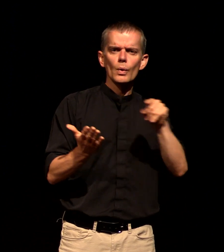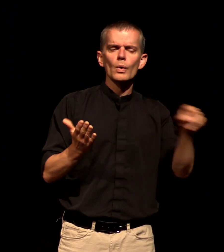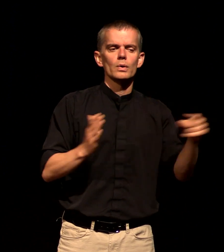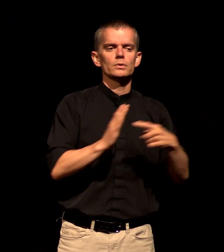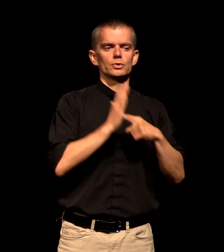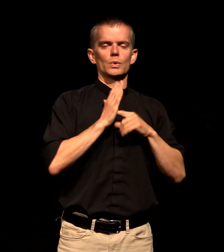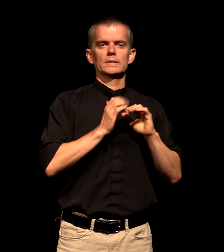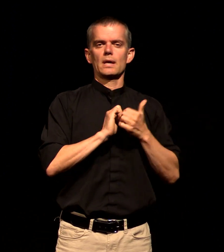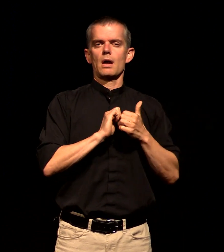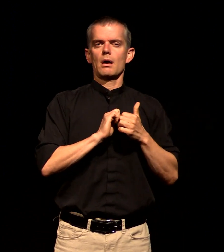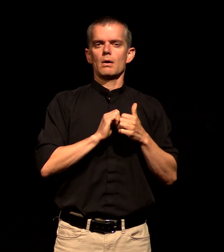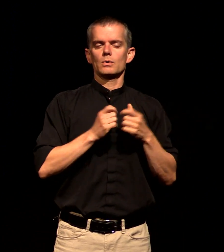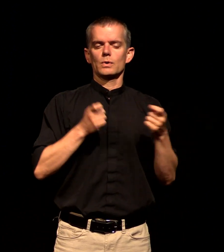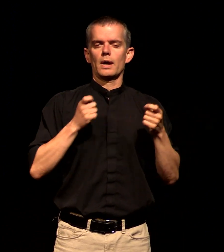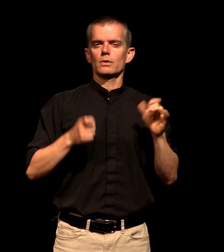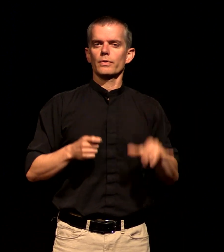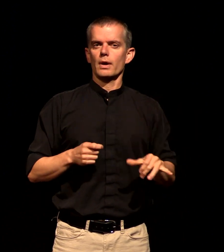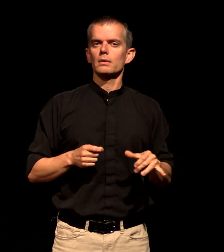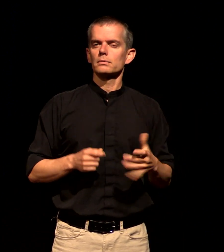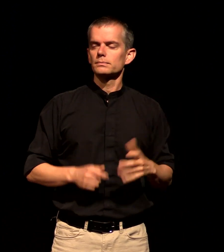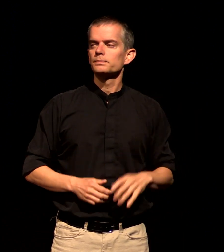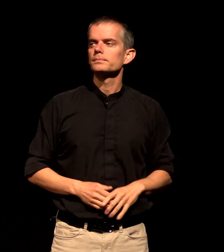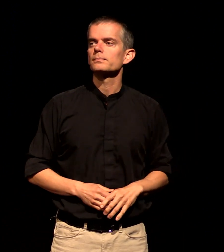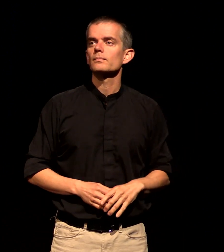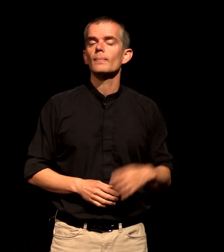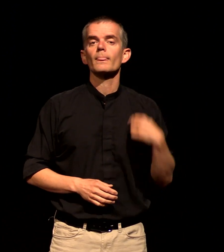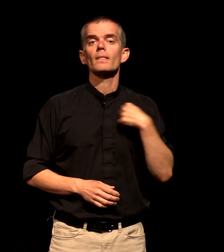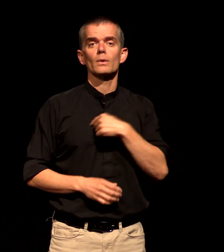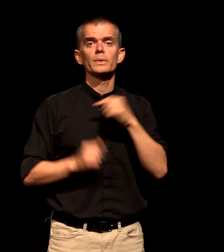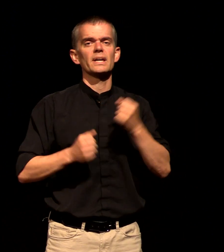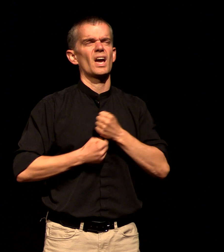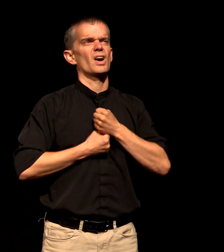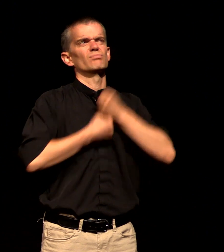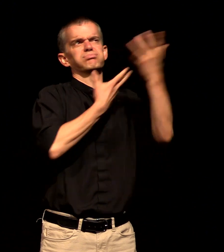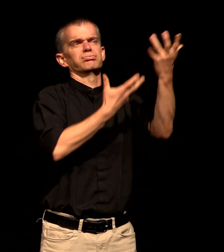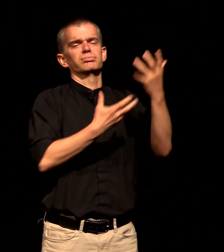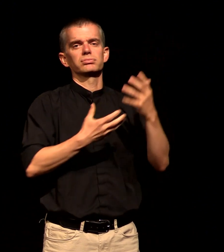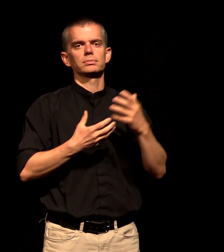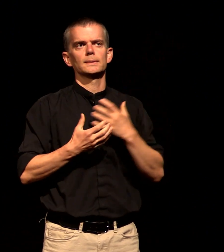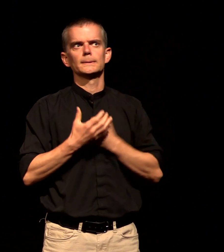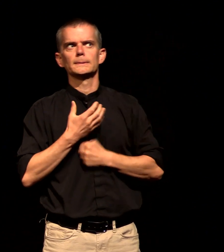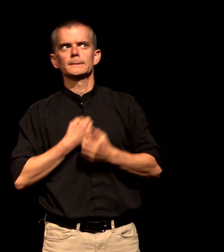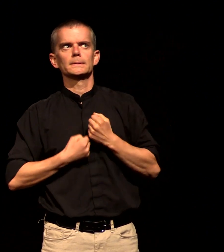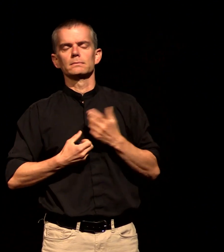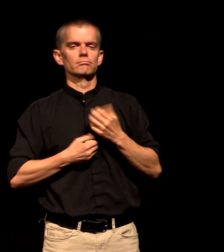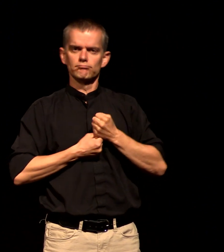wisdom. We get to express unedited feelings of doubt, pain